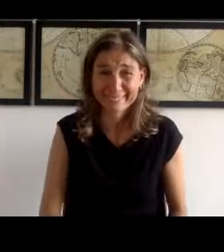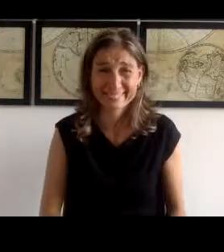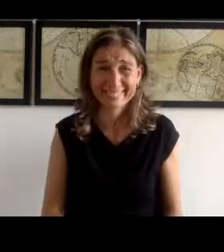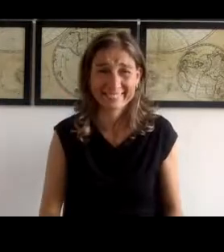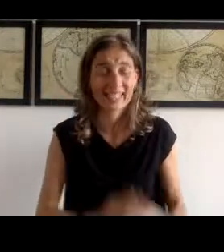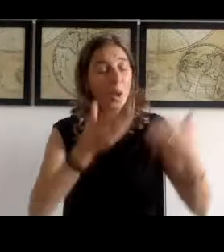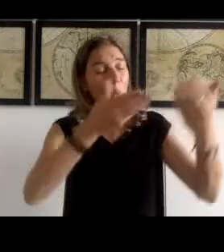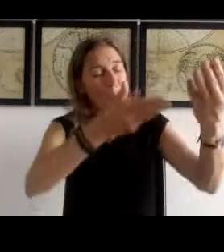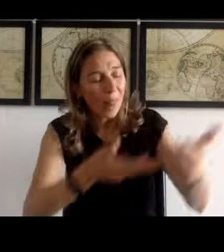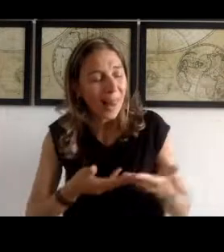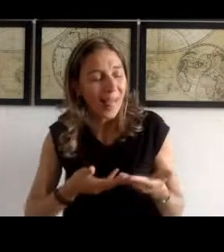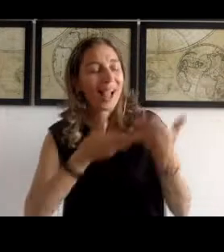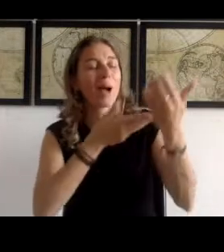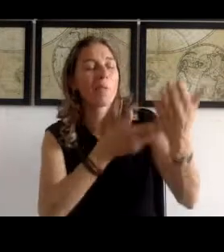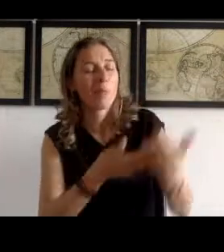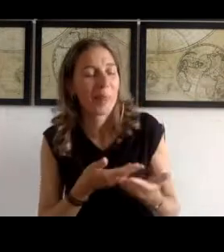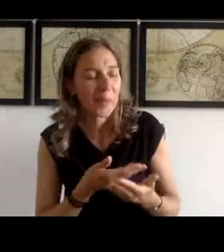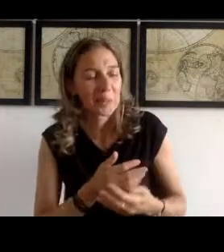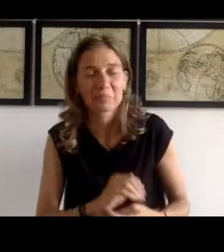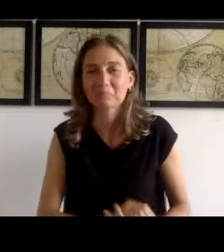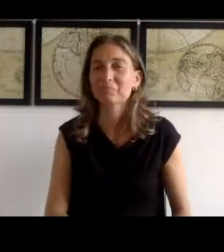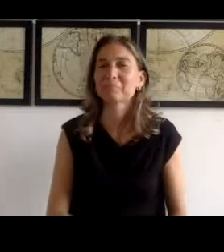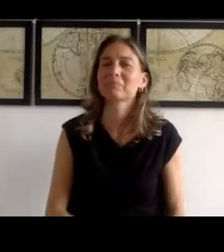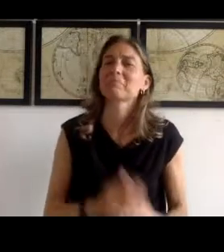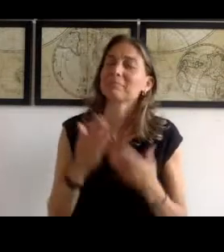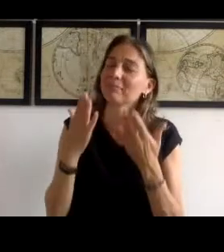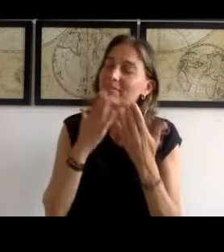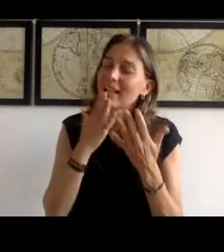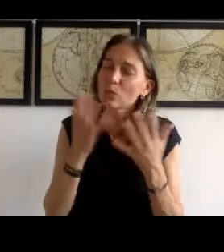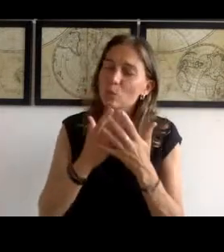So, in those areas we also want them to have the opportunity